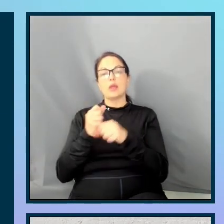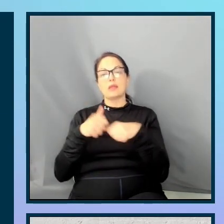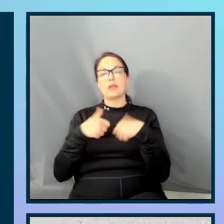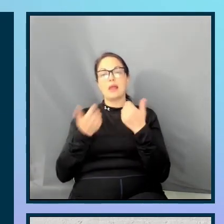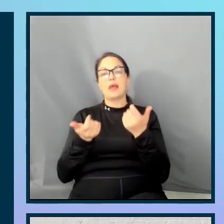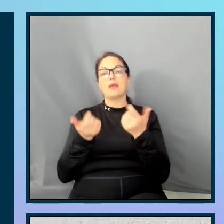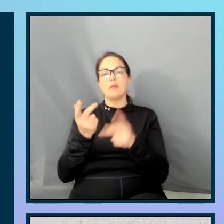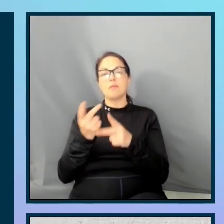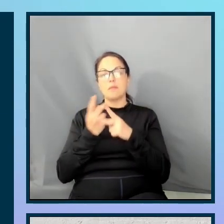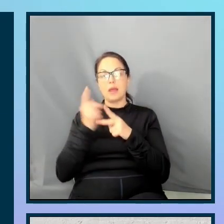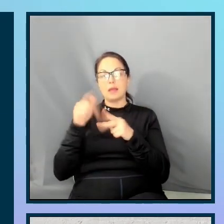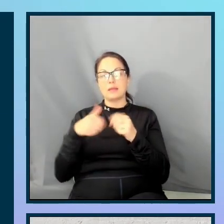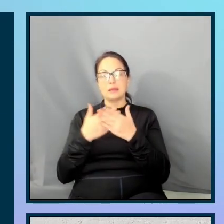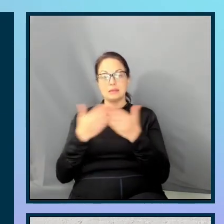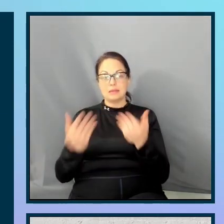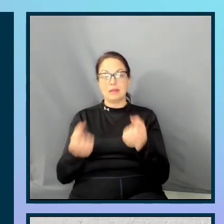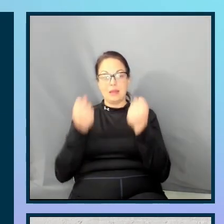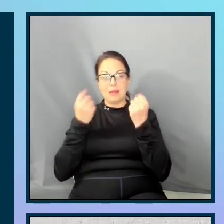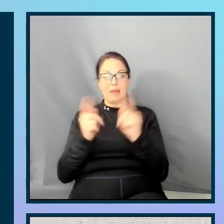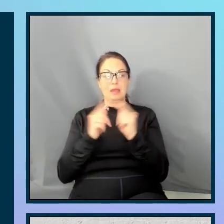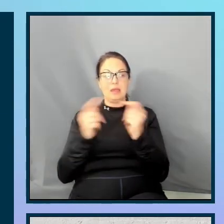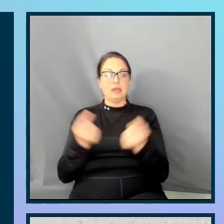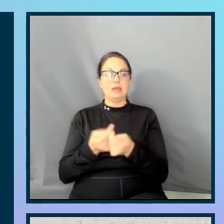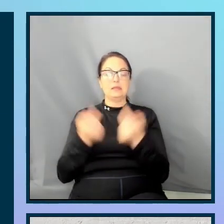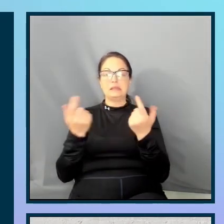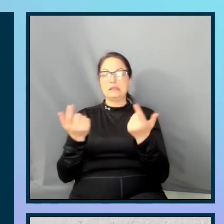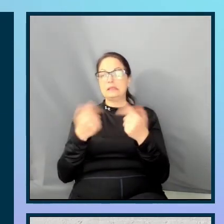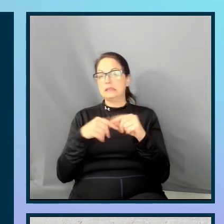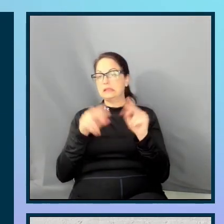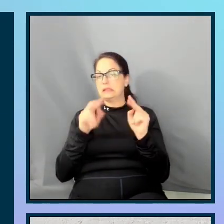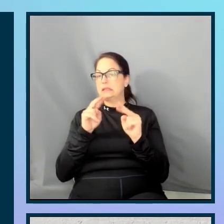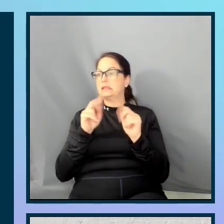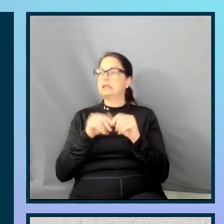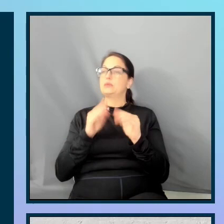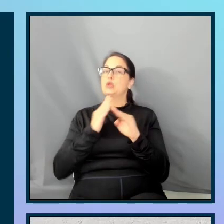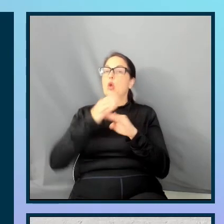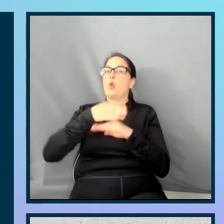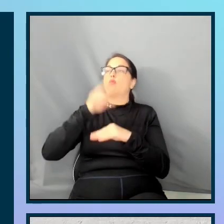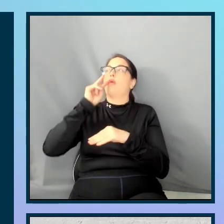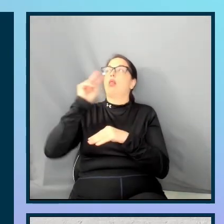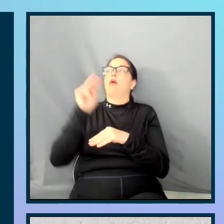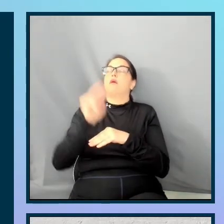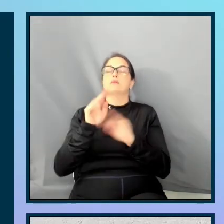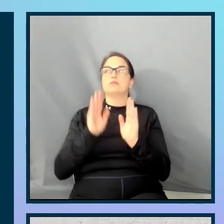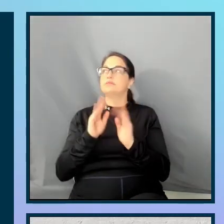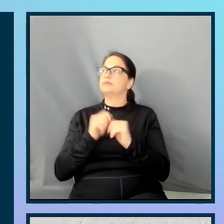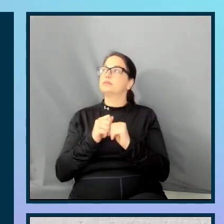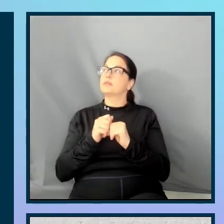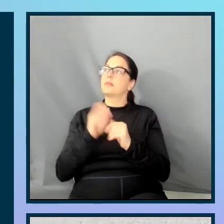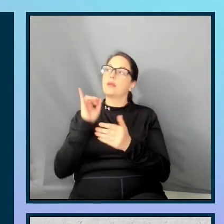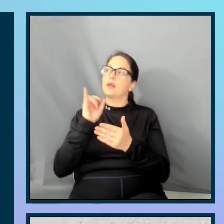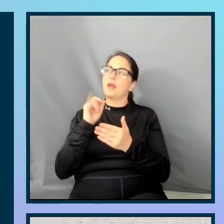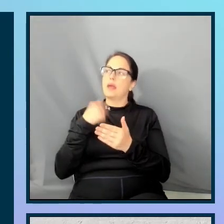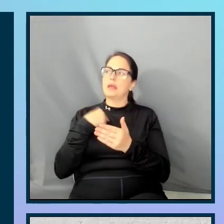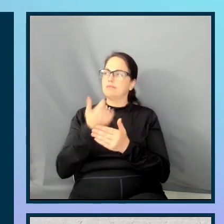this thing that many teams overlook until it has legal repercussions was the thing I didn't accidentally fall into,